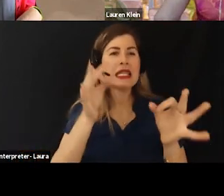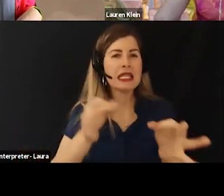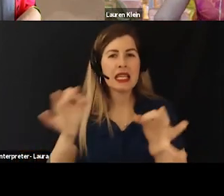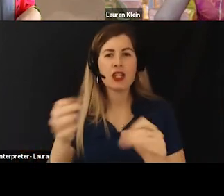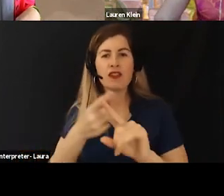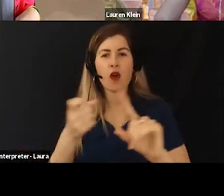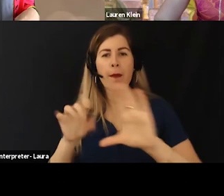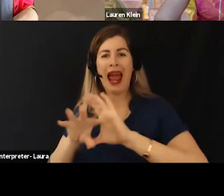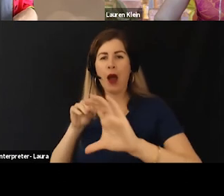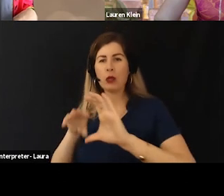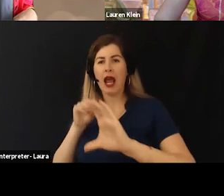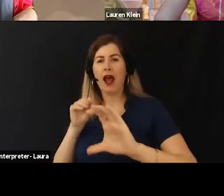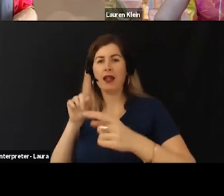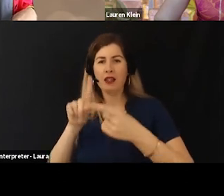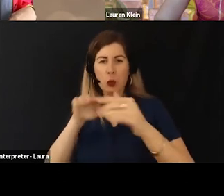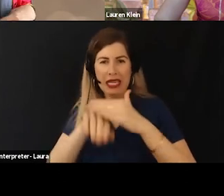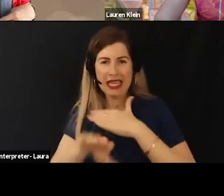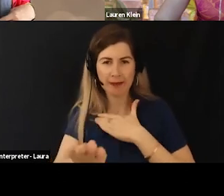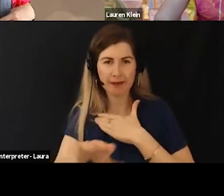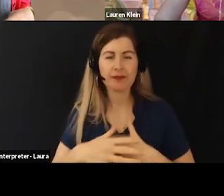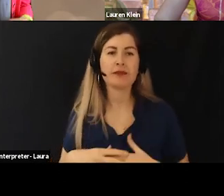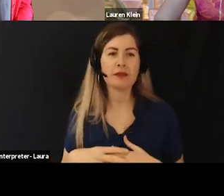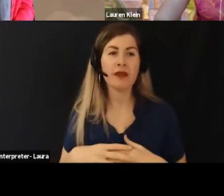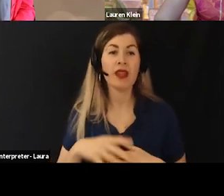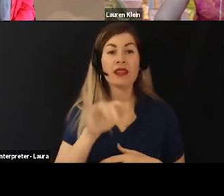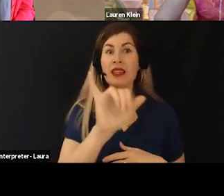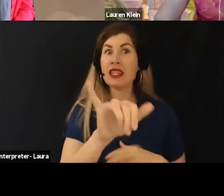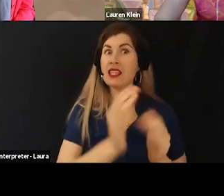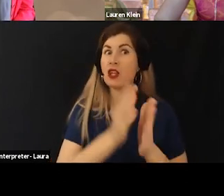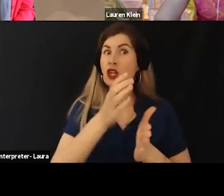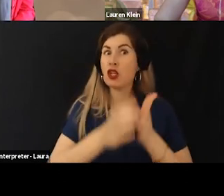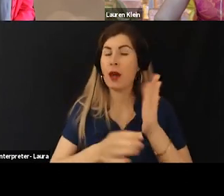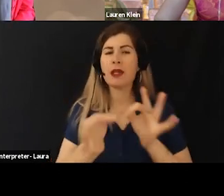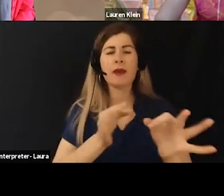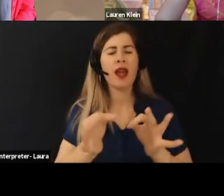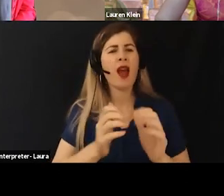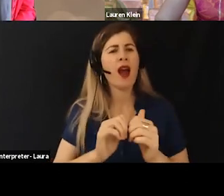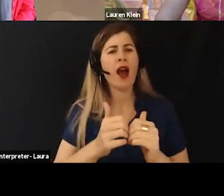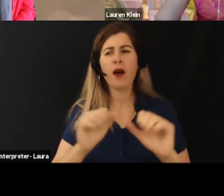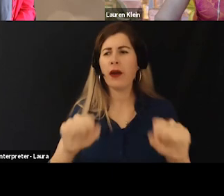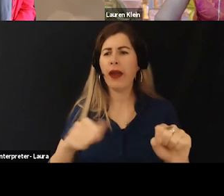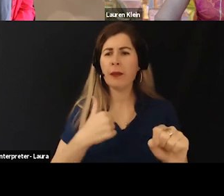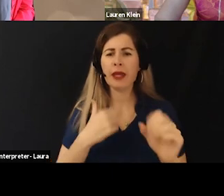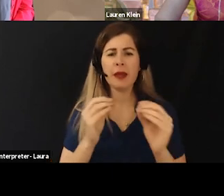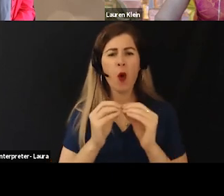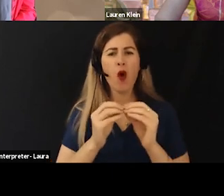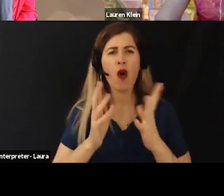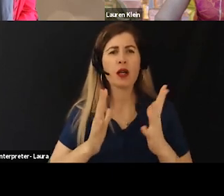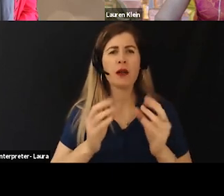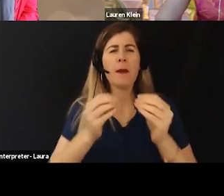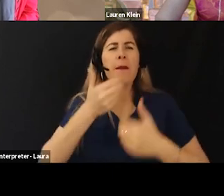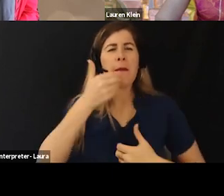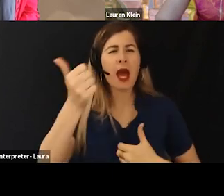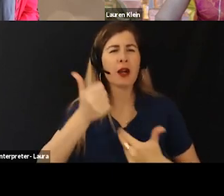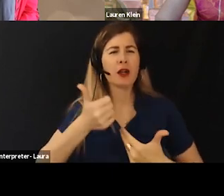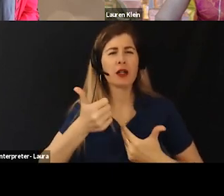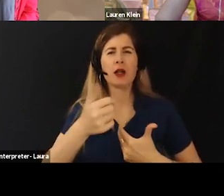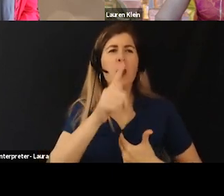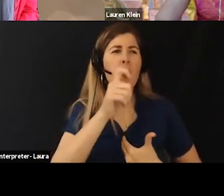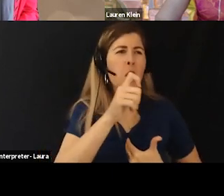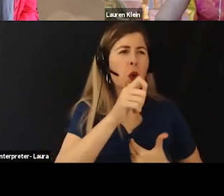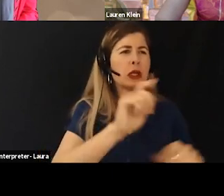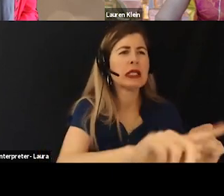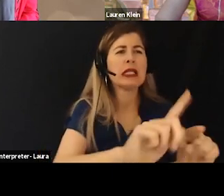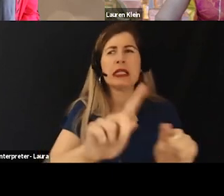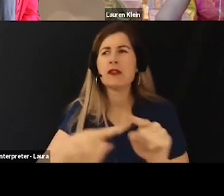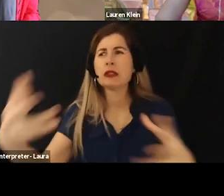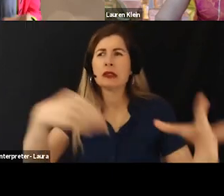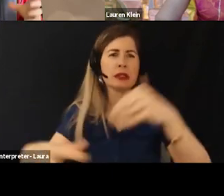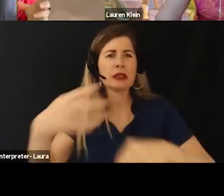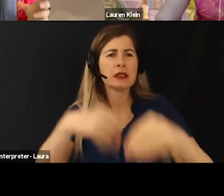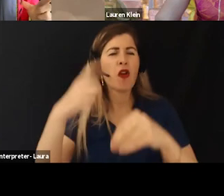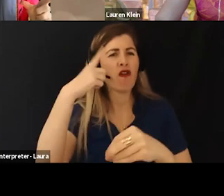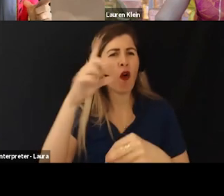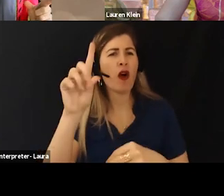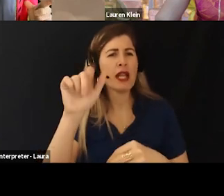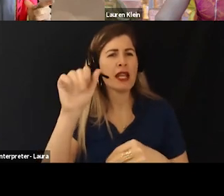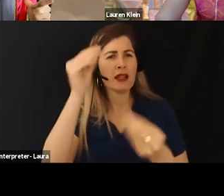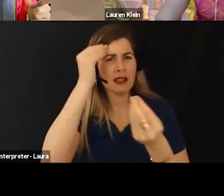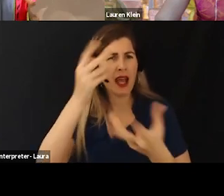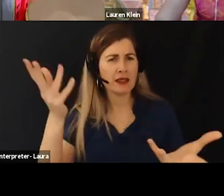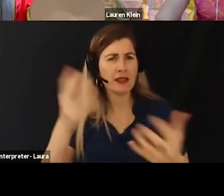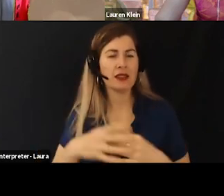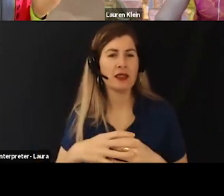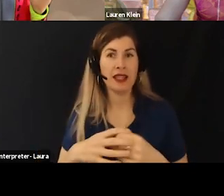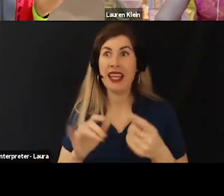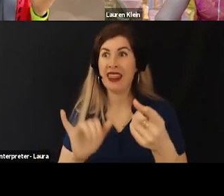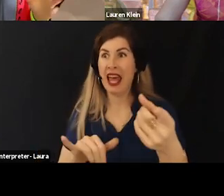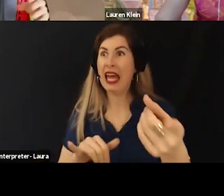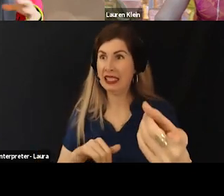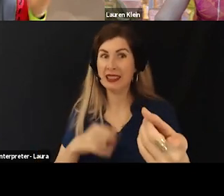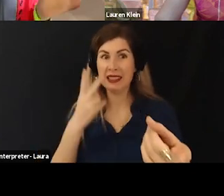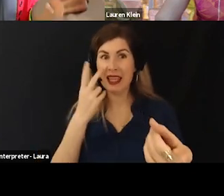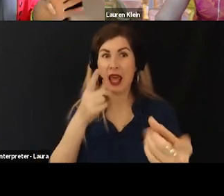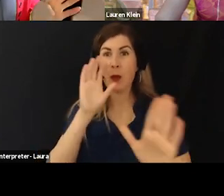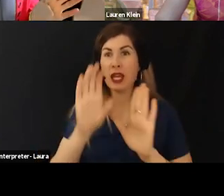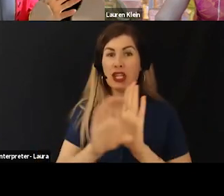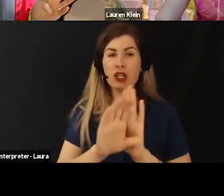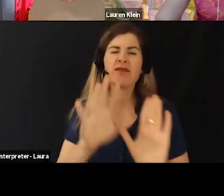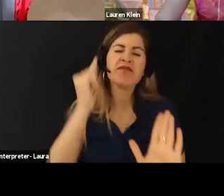So here we're really and especially in this chapter we're really thinking about like how do we have better, more robust participatory process for data science and so this image that you're looking at this kind of like a imaginary histogram of the users